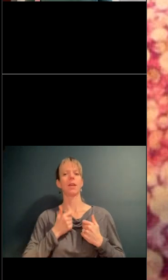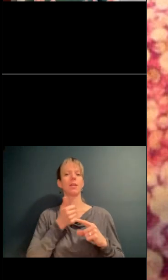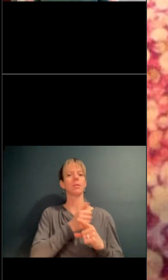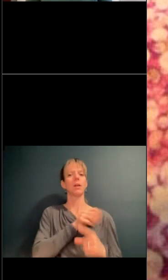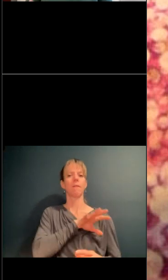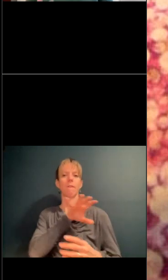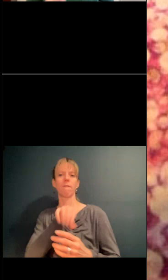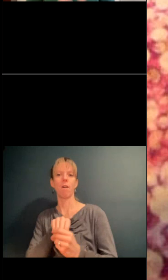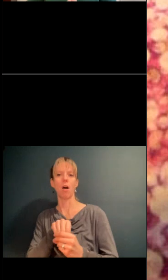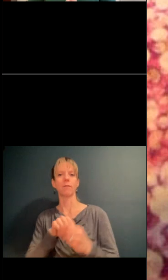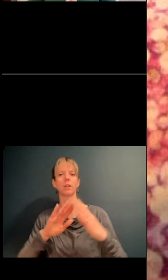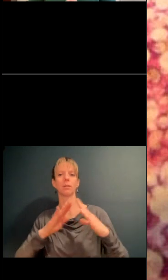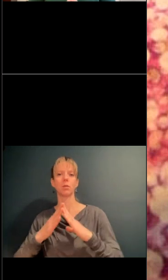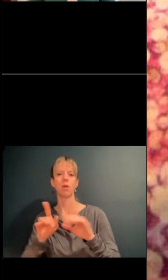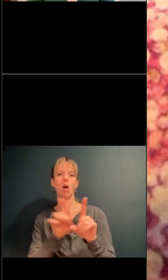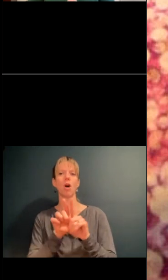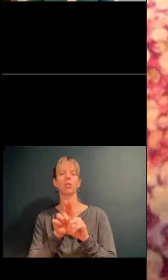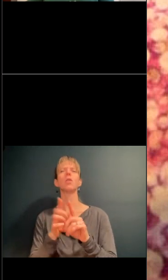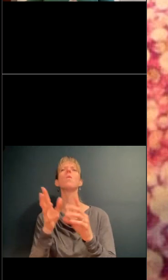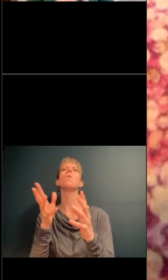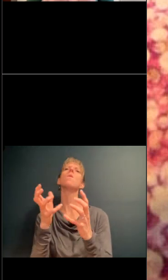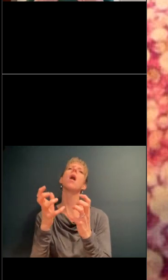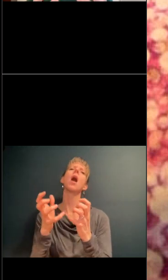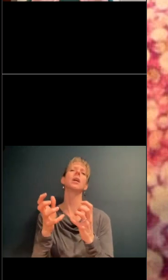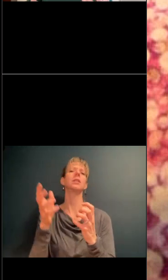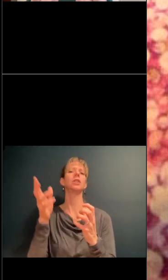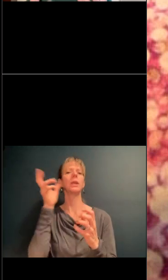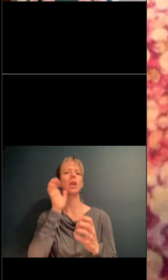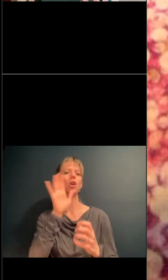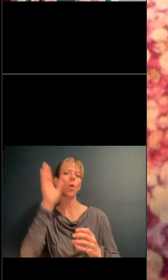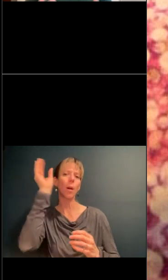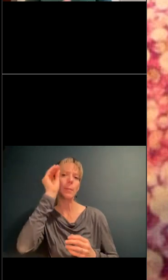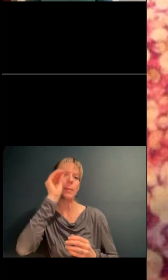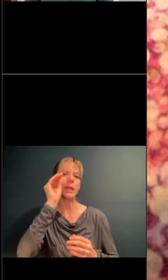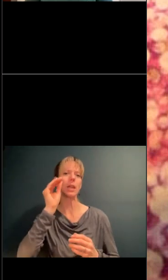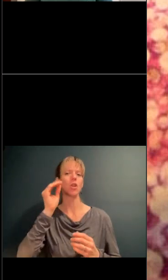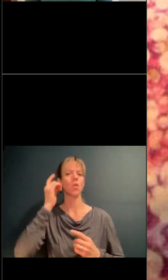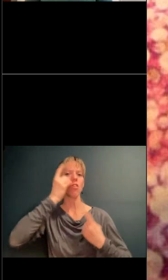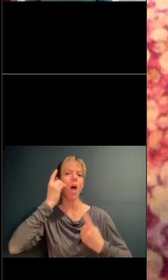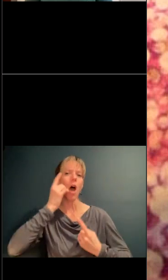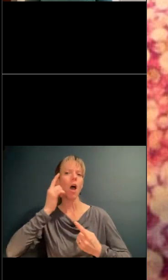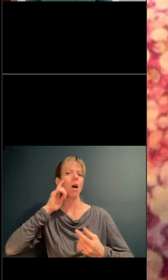that also yearns to hear your voice, contributes to the sense of belonging.